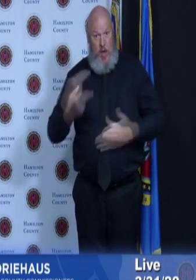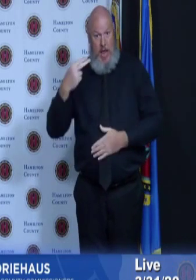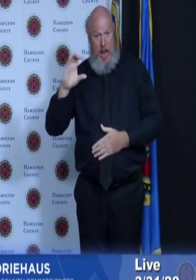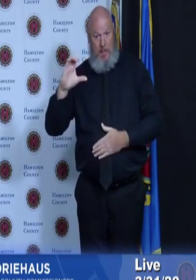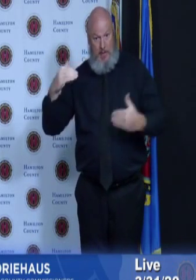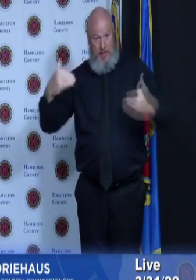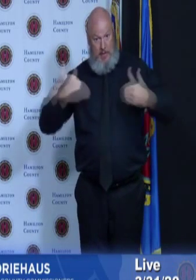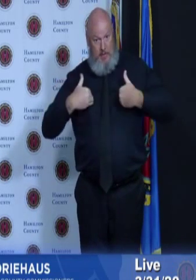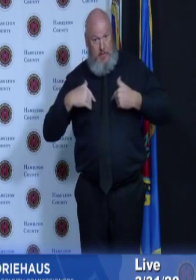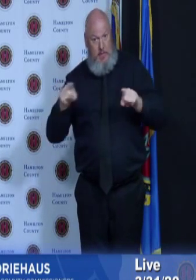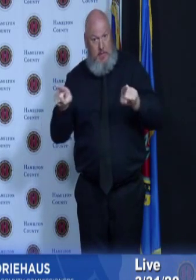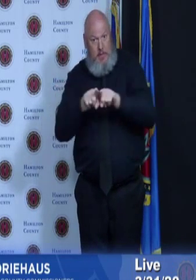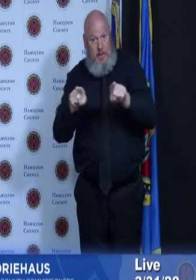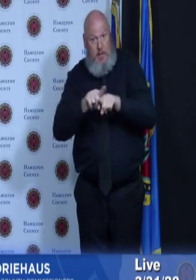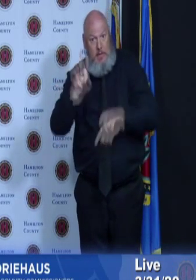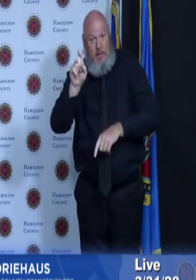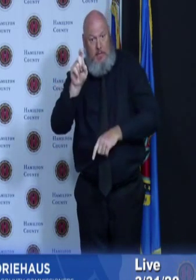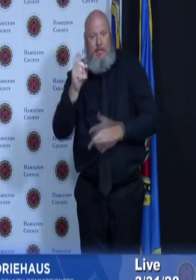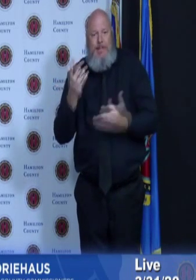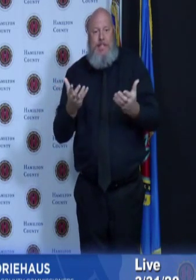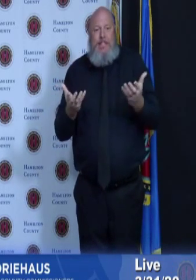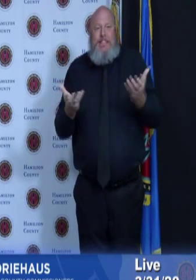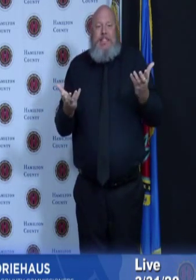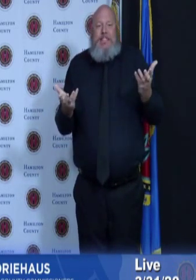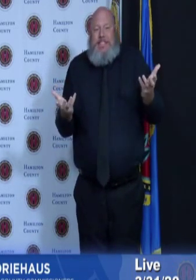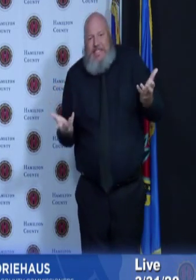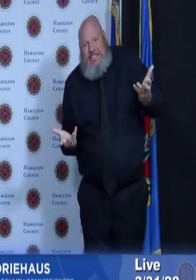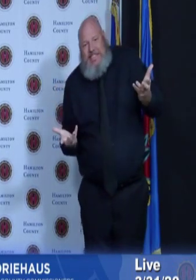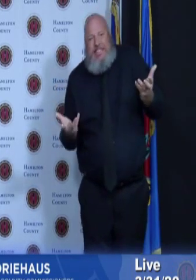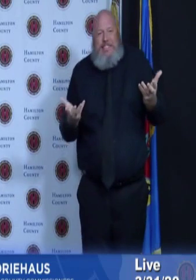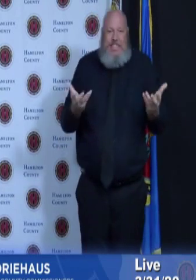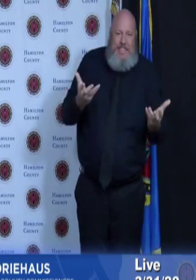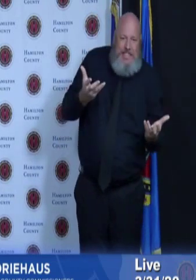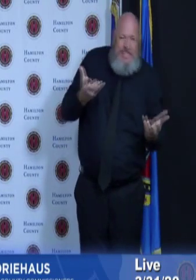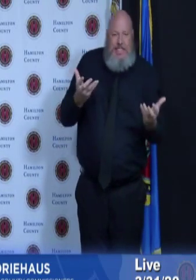that keeps the critical services of the county up and running for our residents